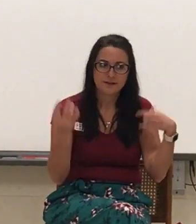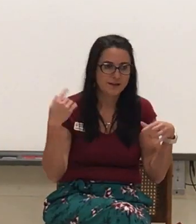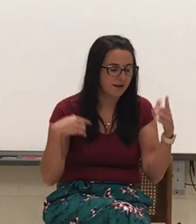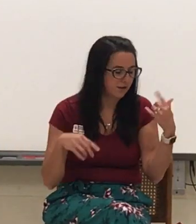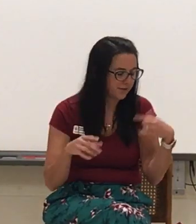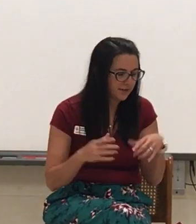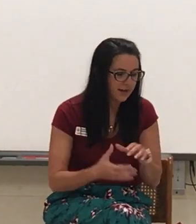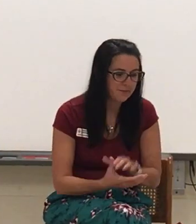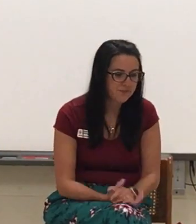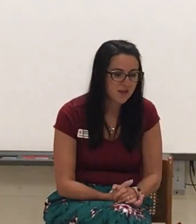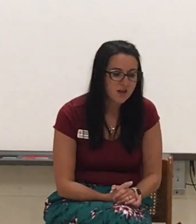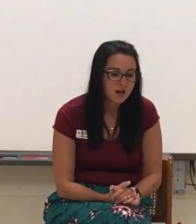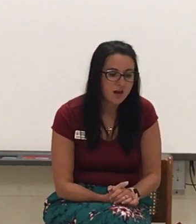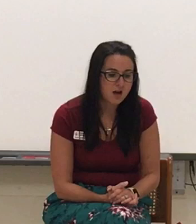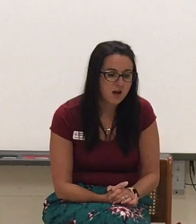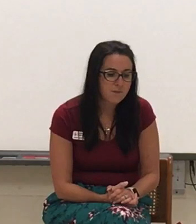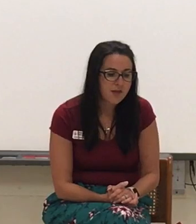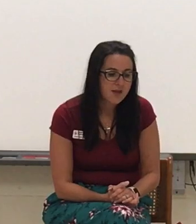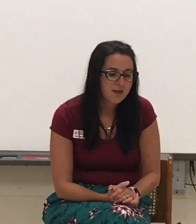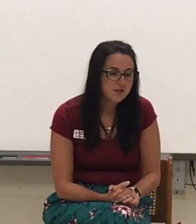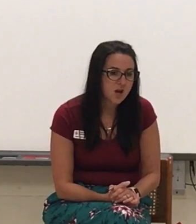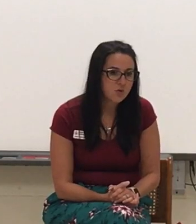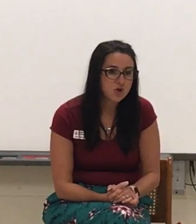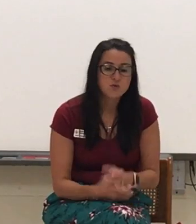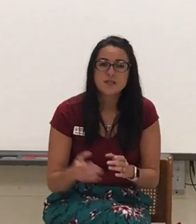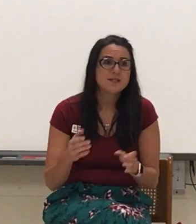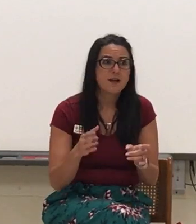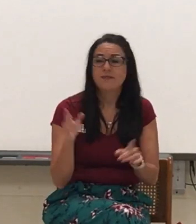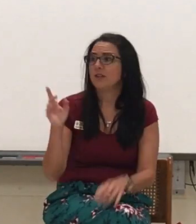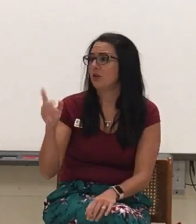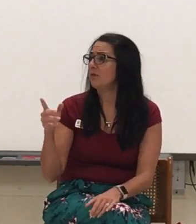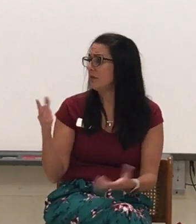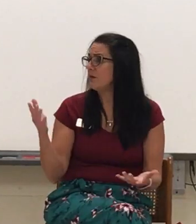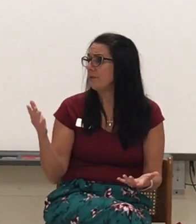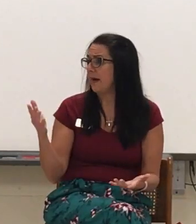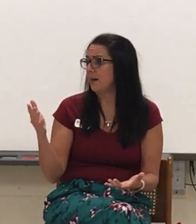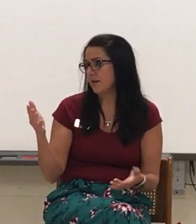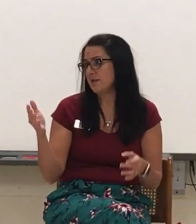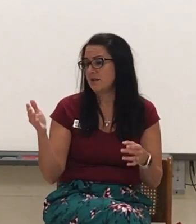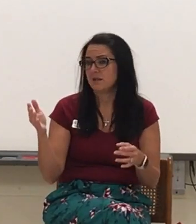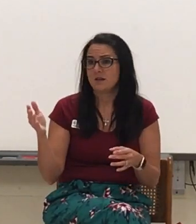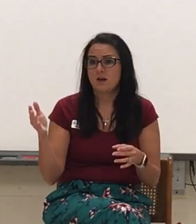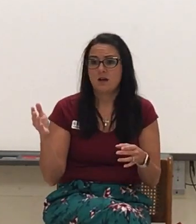here and get all the time so you did definitely learn from your parents